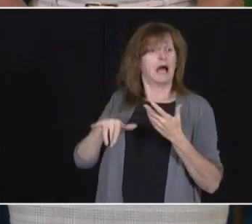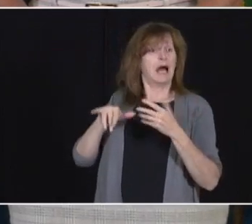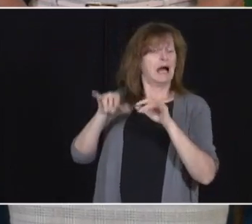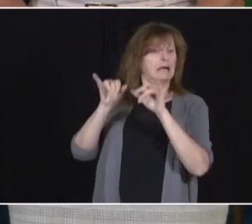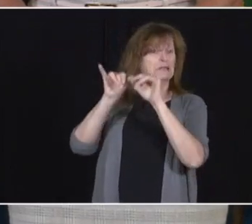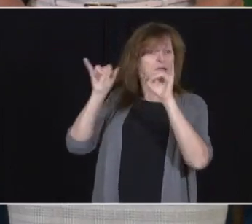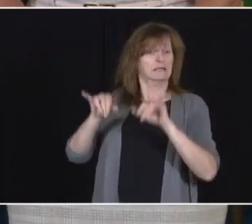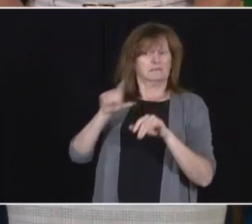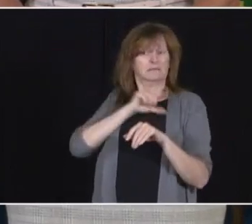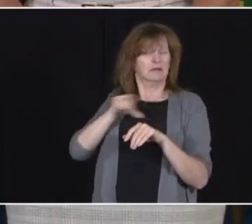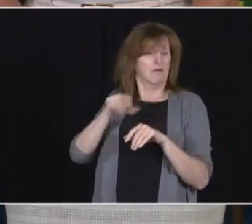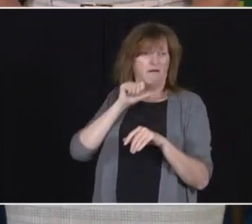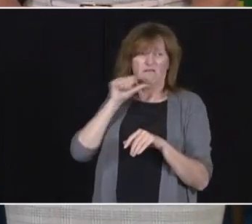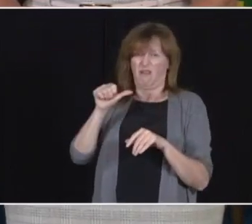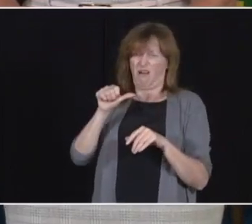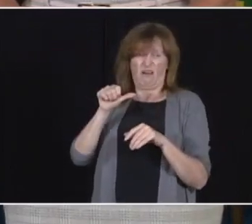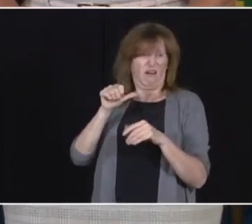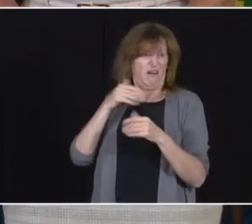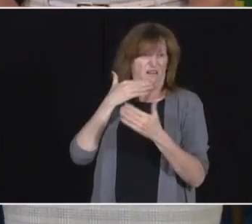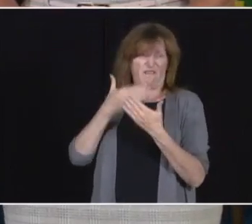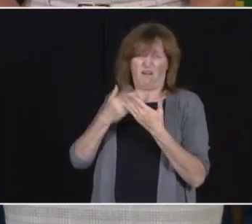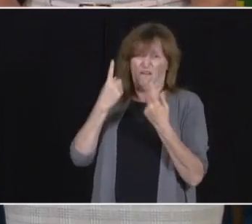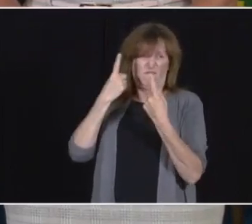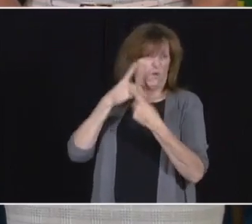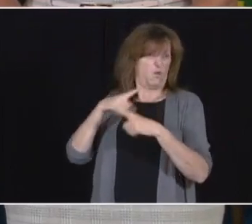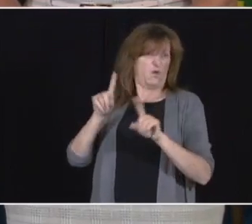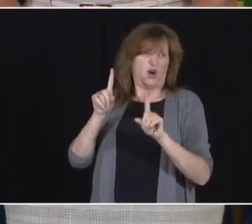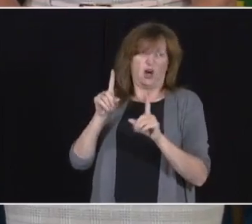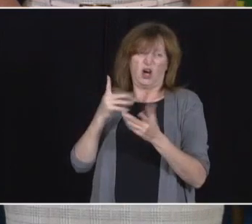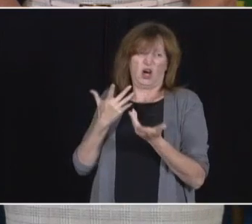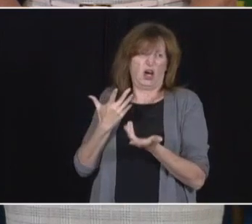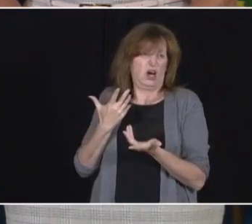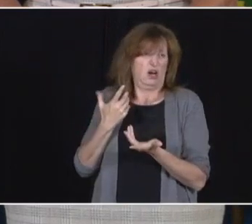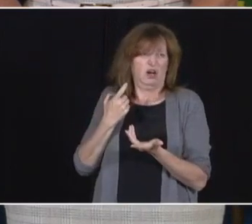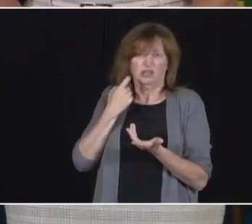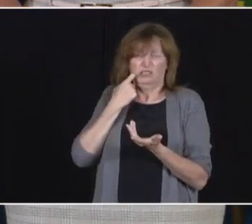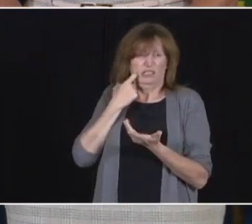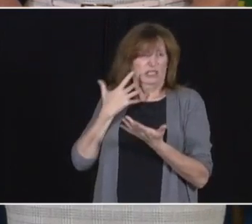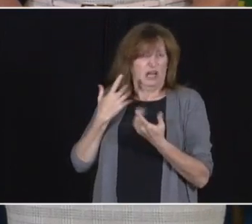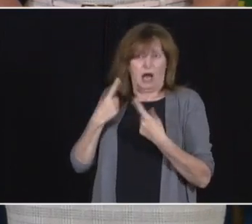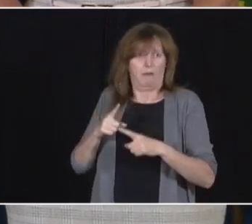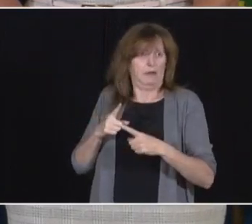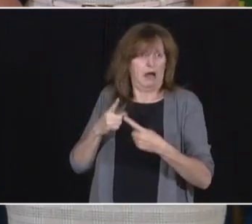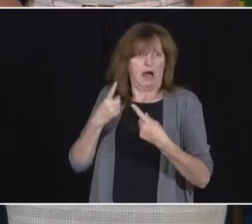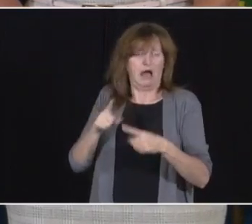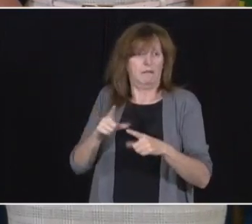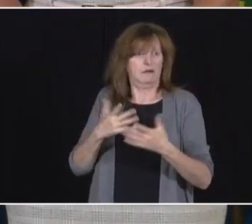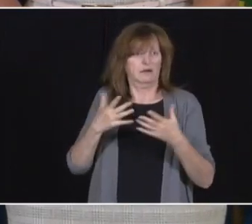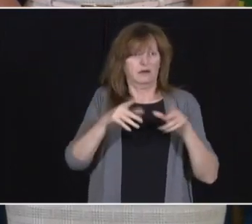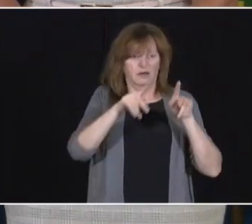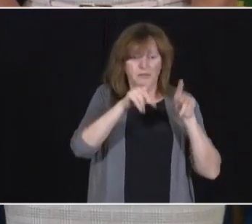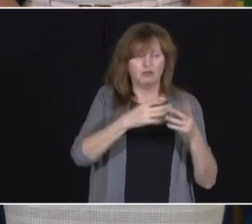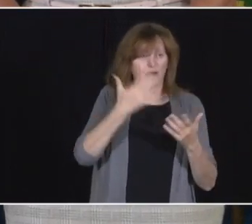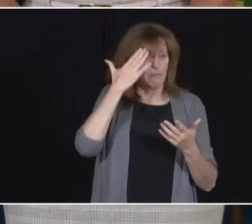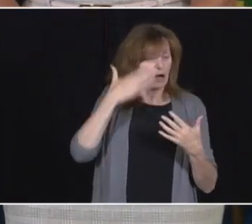Depend on whether Nahum 1 college about. Mayor Tori what he said today, we have heard this for many people in the committee.